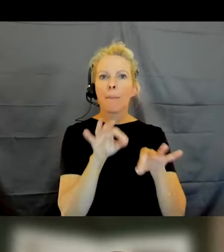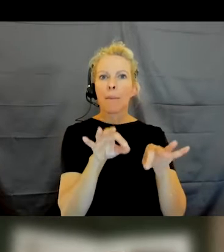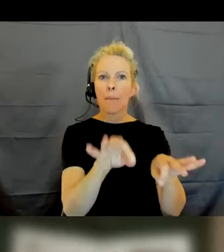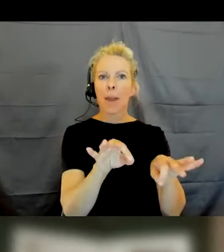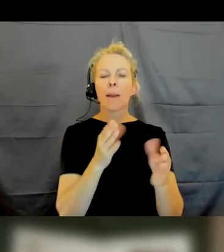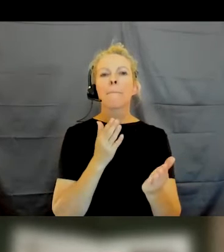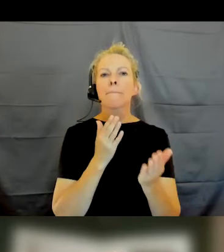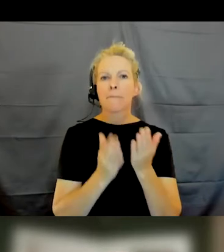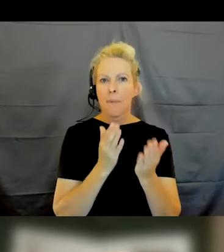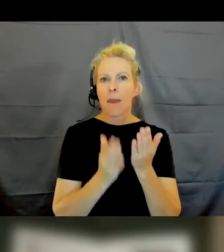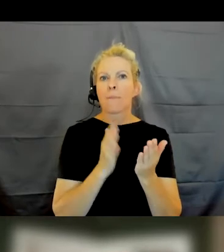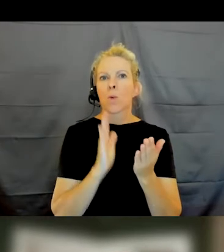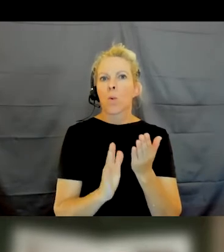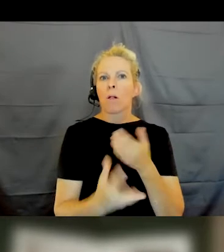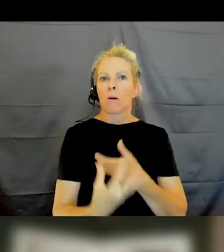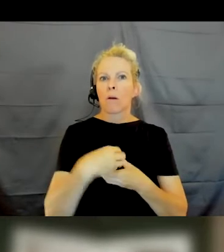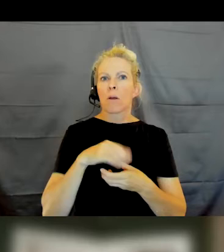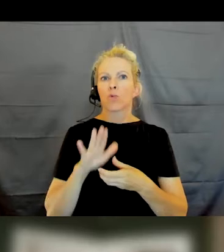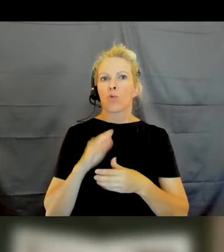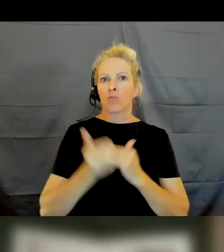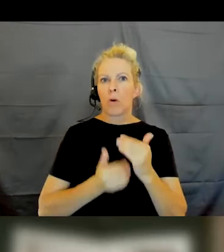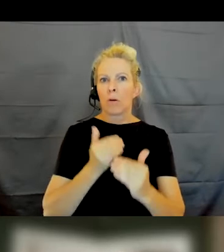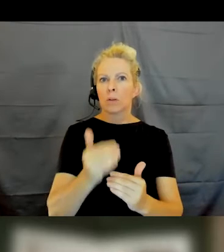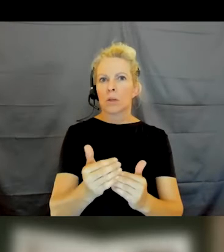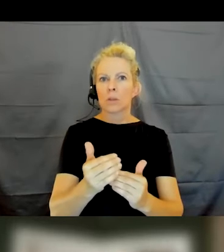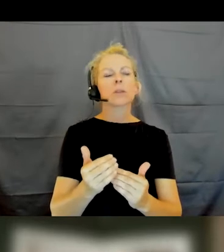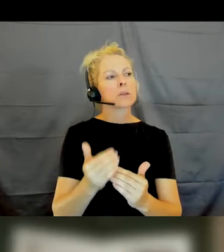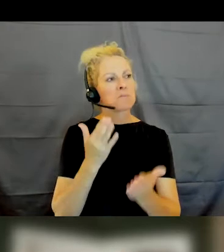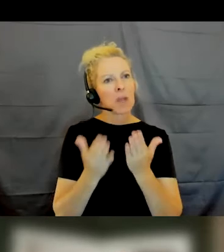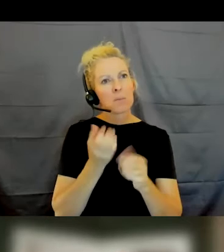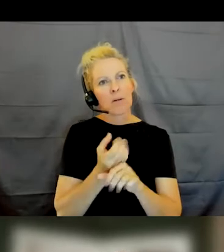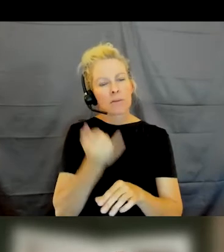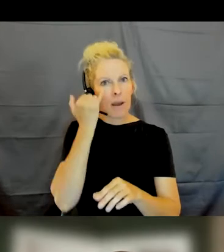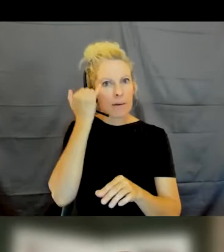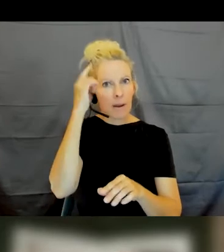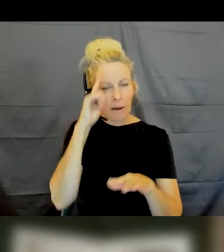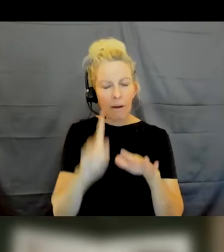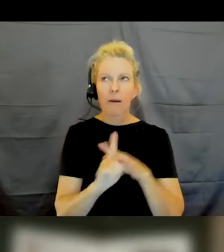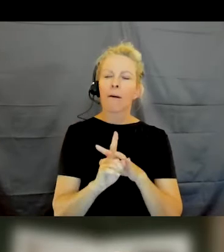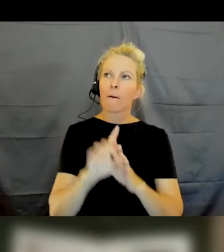here that will part of your process, that might spark an idea for you to say, hey, wait a minute,